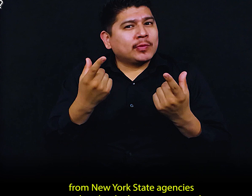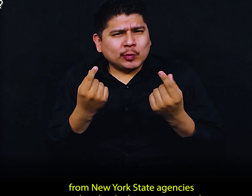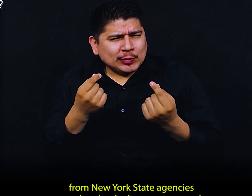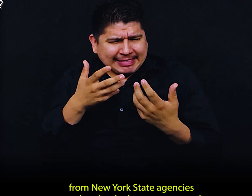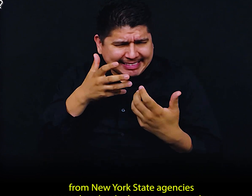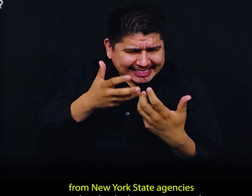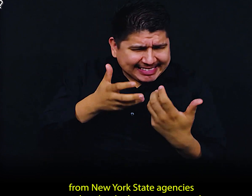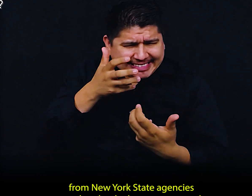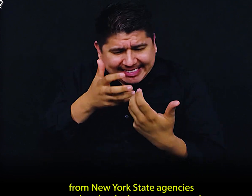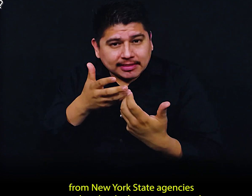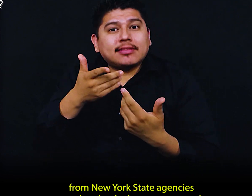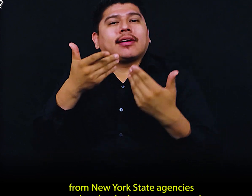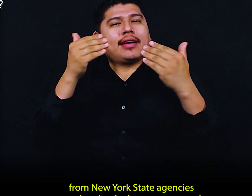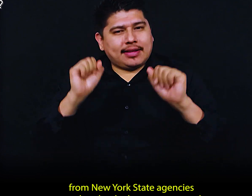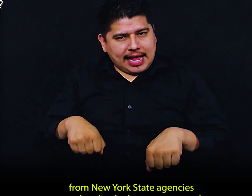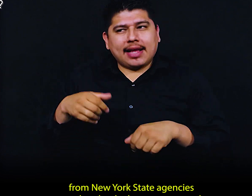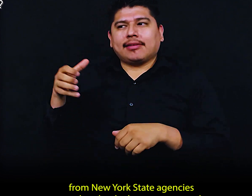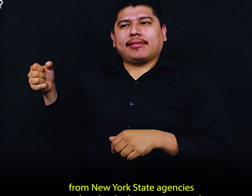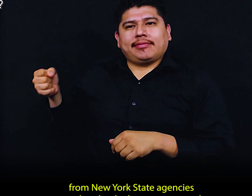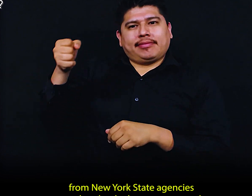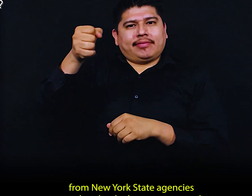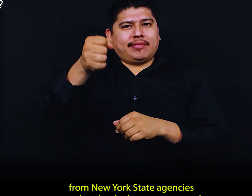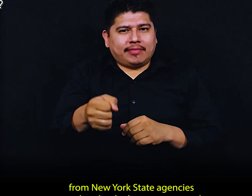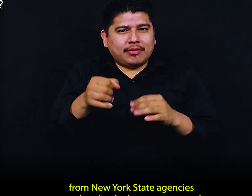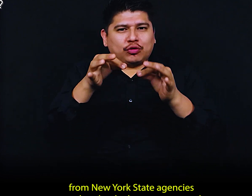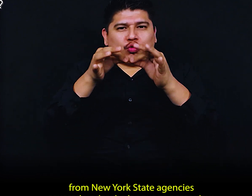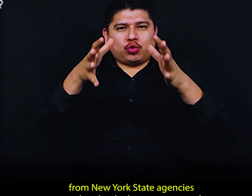from New York State agencies covered under the language access law.